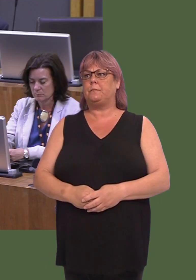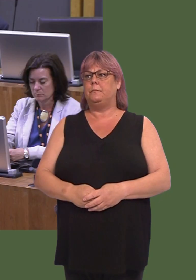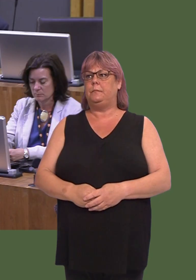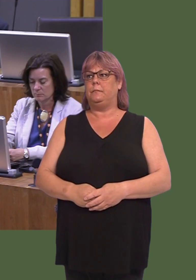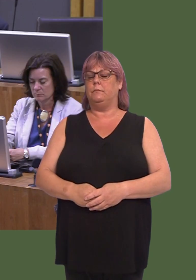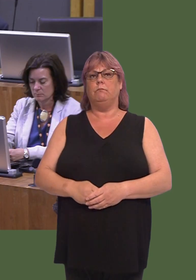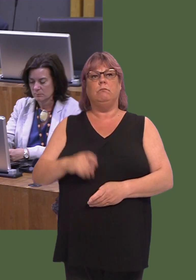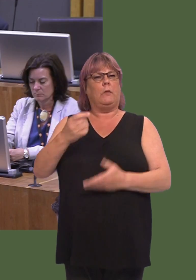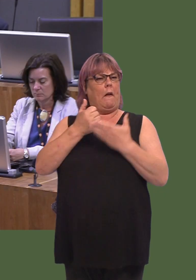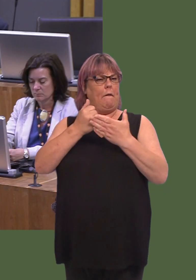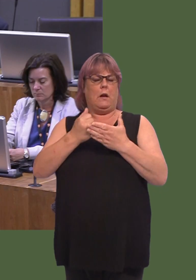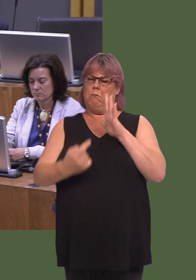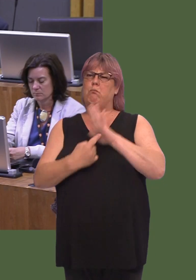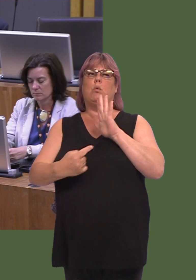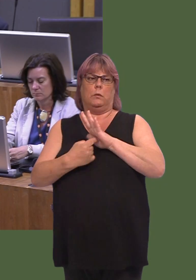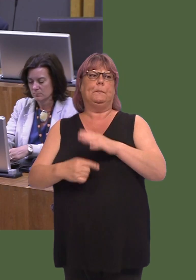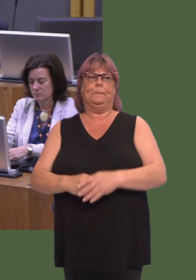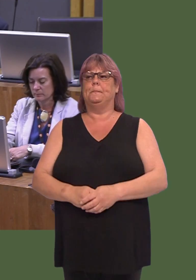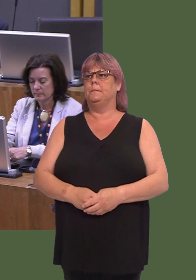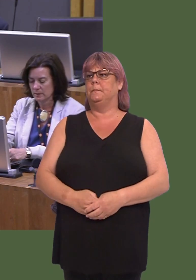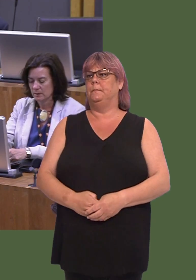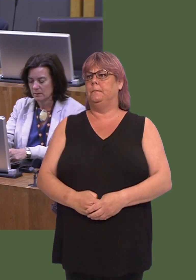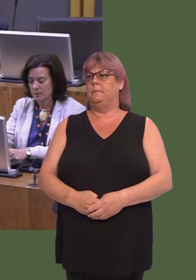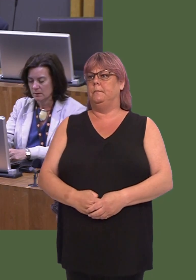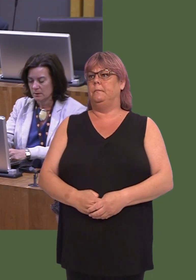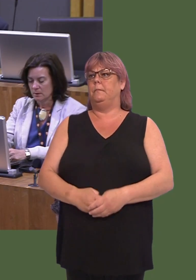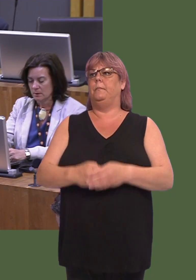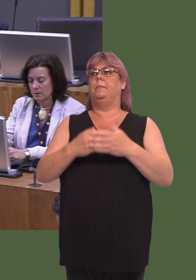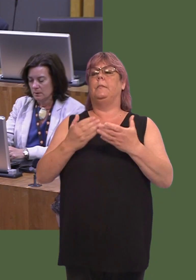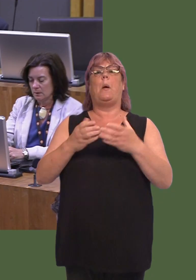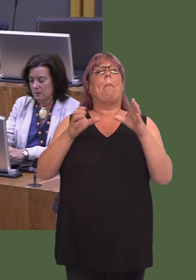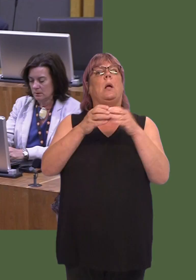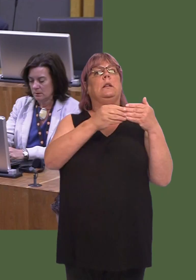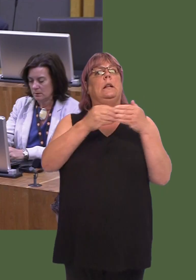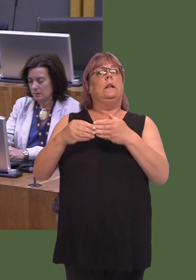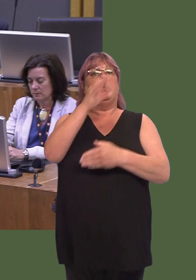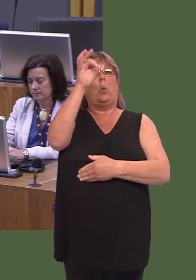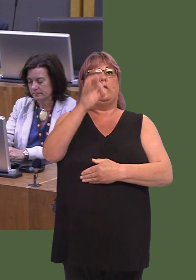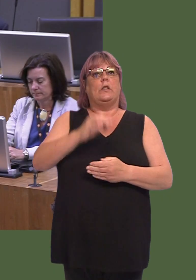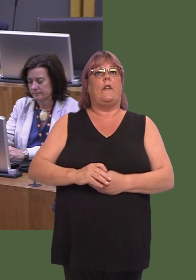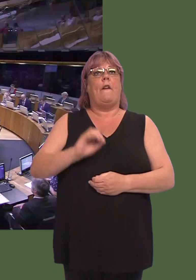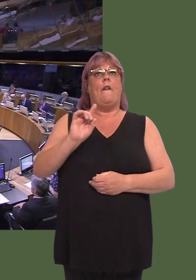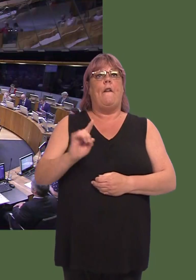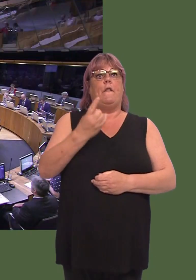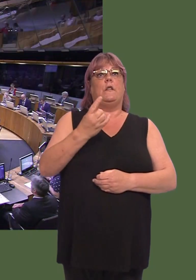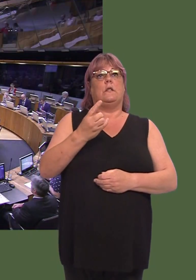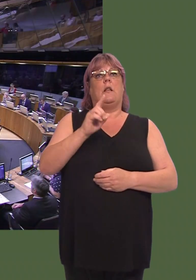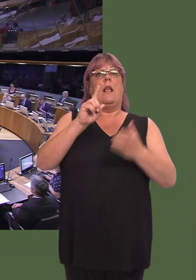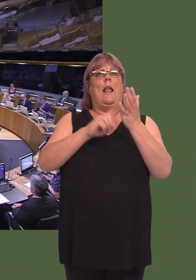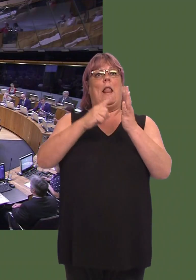To be able to receive that advice is invaluable to them. Y Llywydd / The Llywydd: Cwestiynau nawr gan arweinwyr y pleidiau. Arweinydd Plaid Cymru, Leanne Wood.